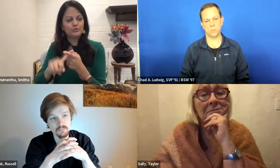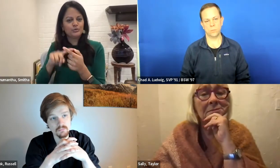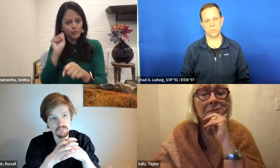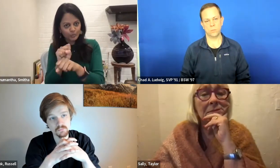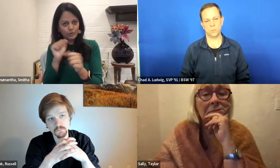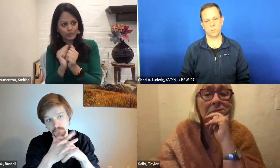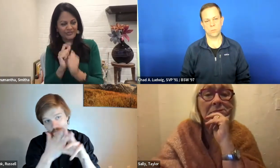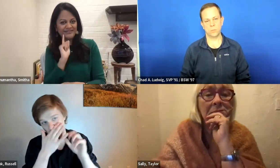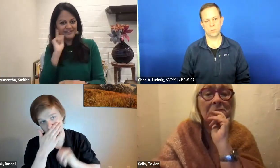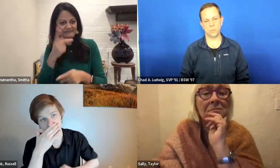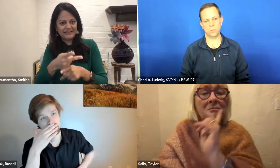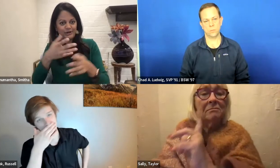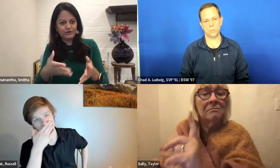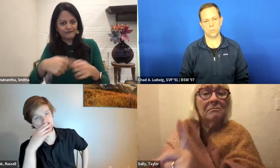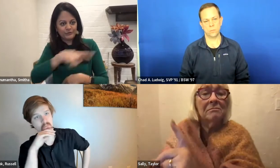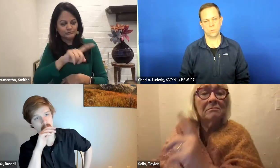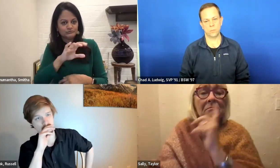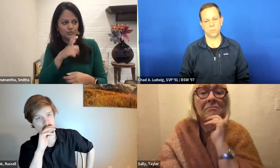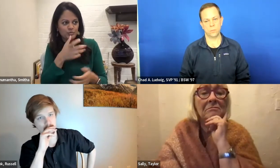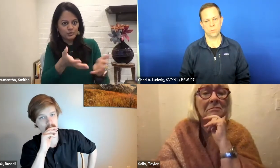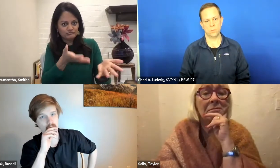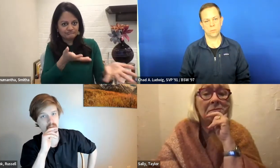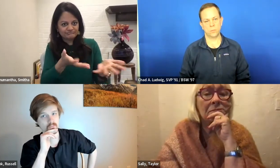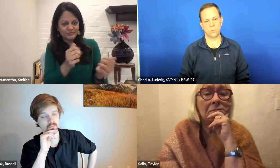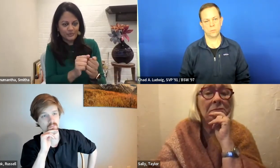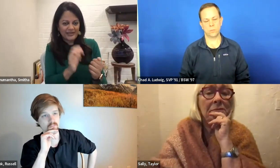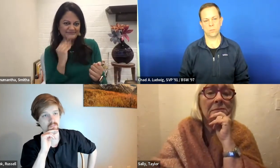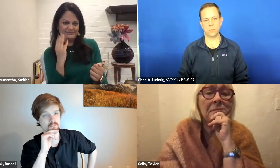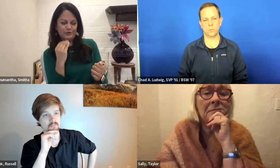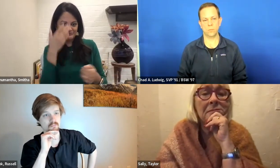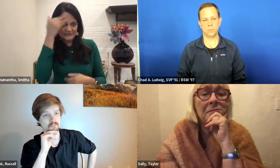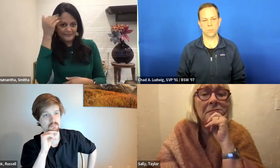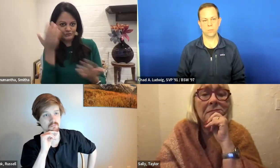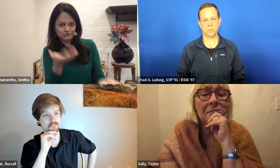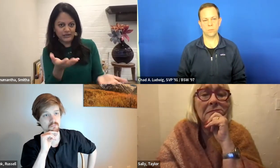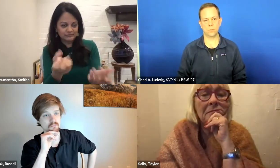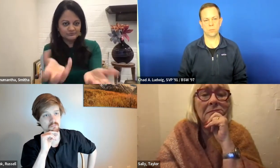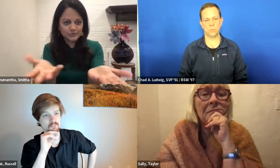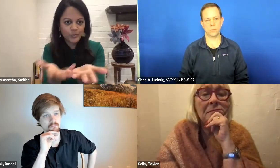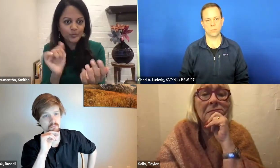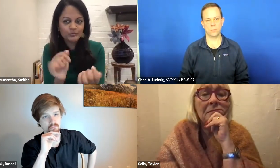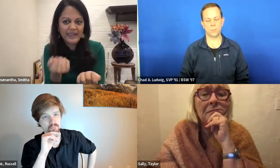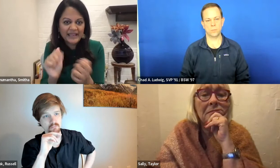on how to interact with us to work best with Deaf caregivers who are there, you know, experiencing working